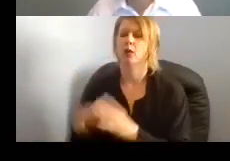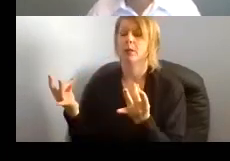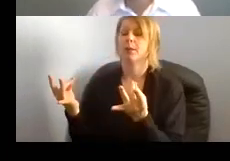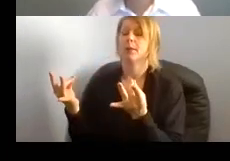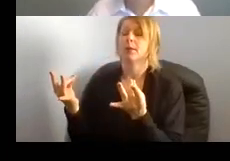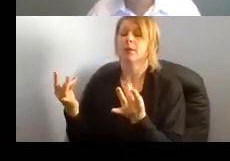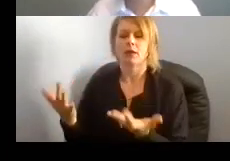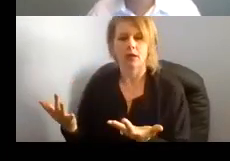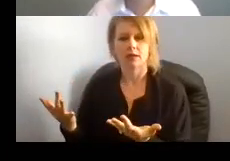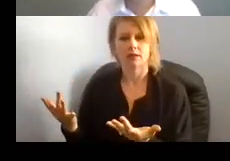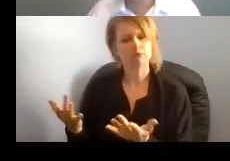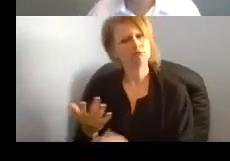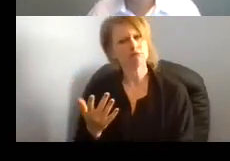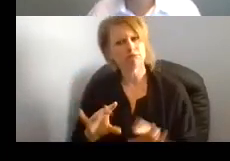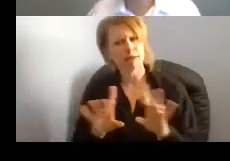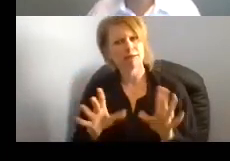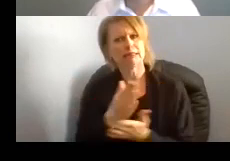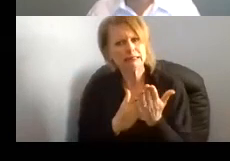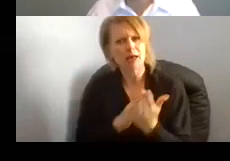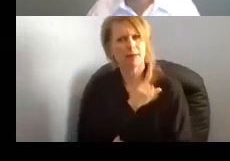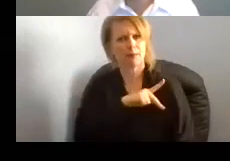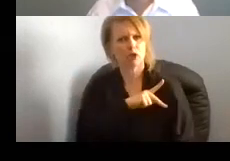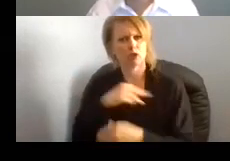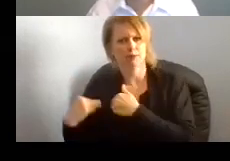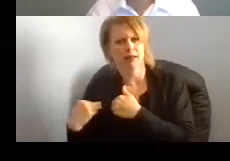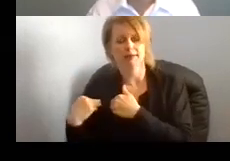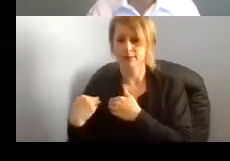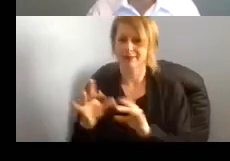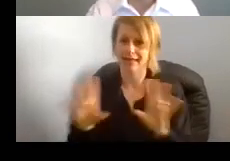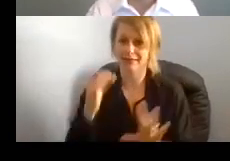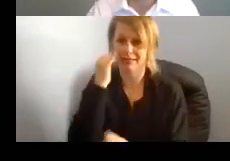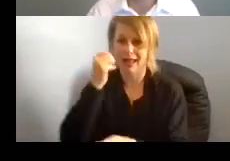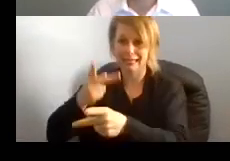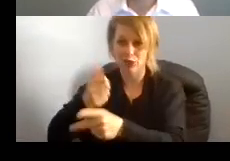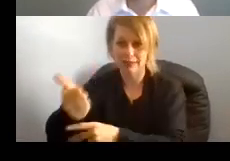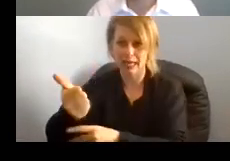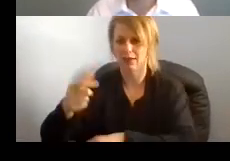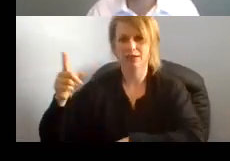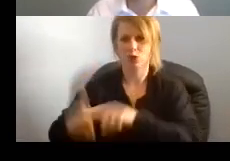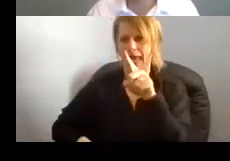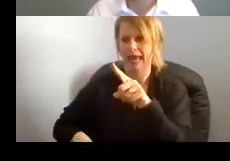responsibility for self-care. Because if you don’t take care of yourself, you can’t really count on anyone else doing that.